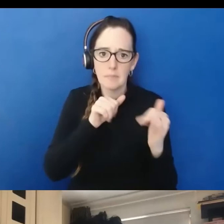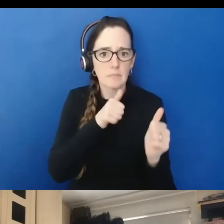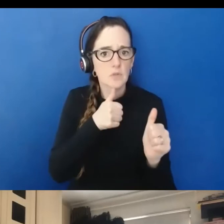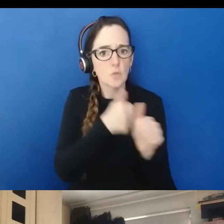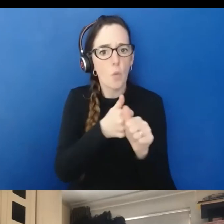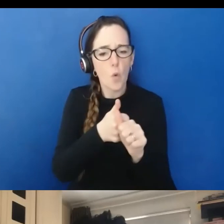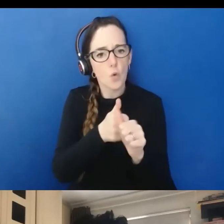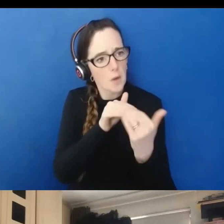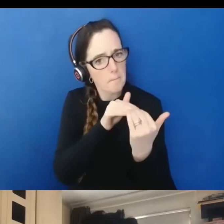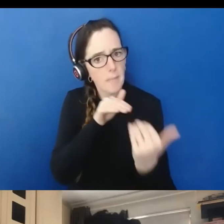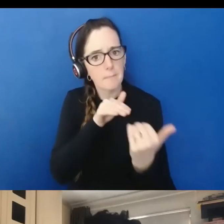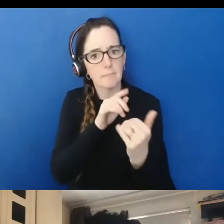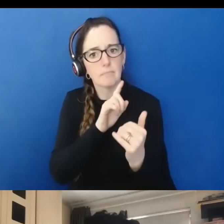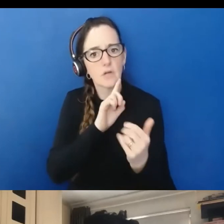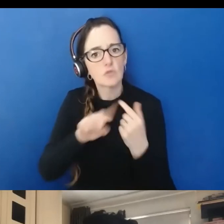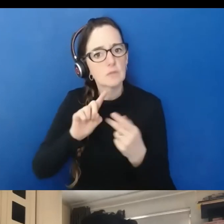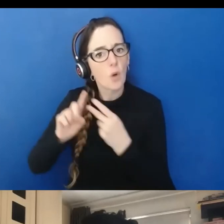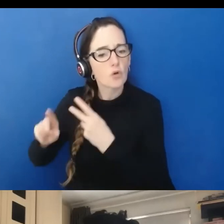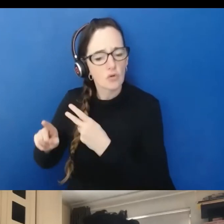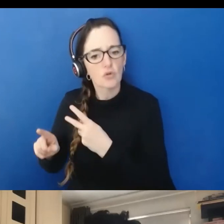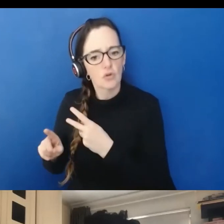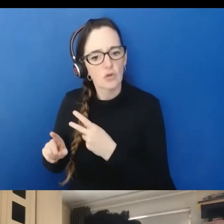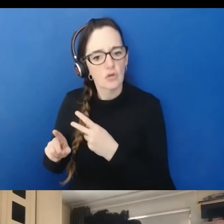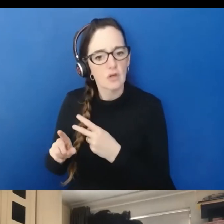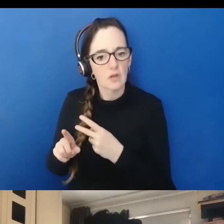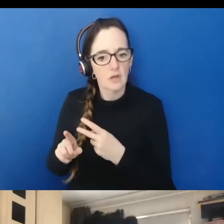moment. So, we were producing this side, we were producing